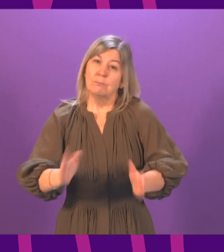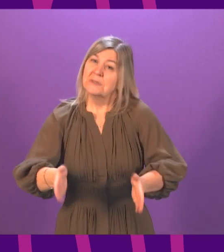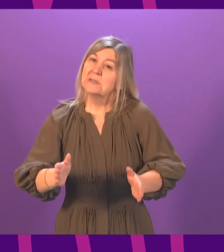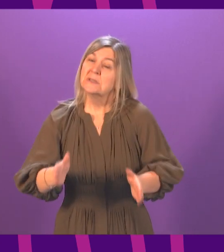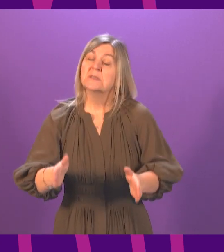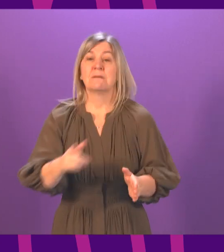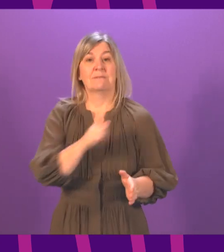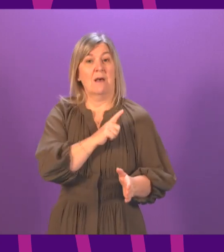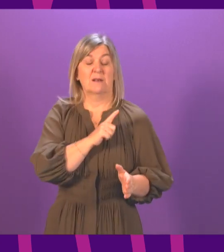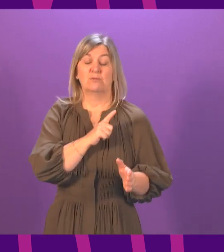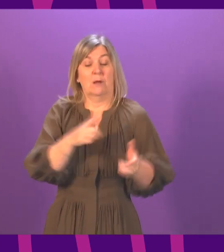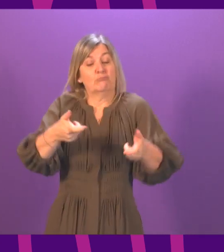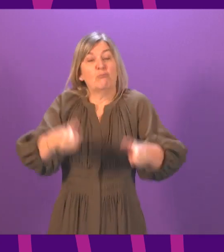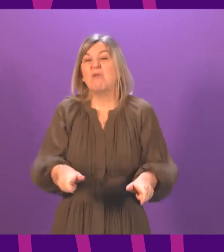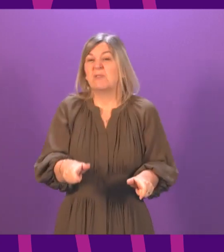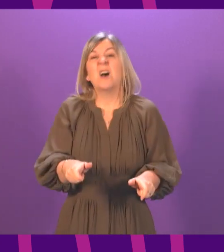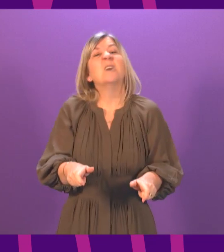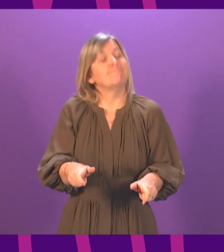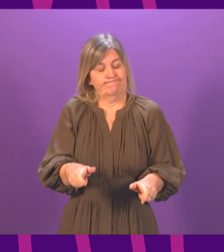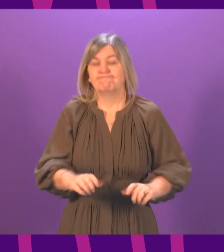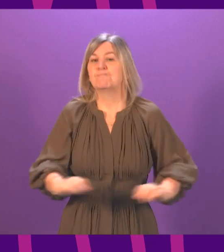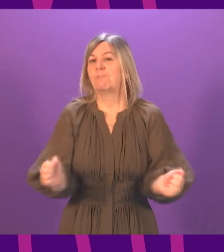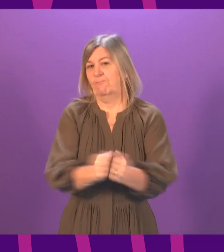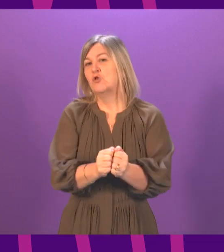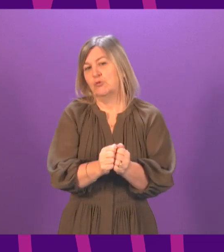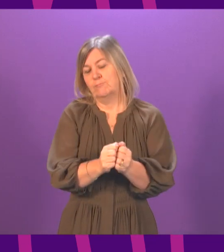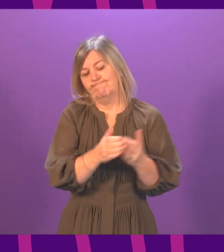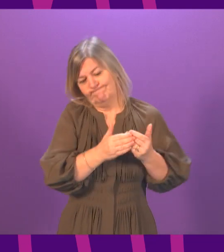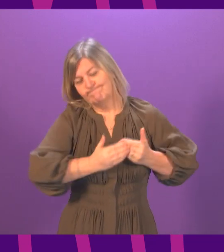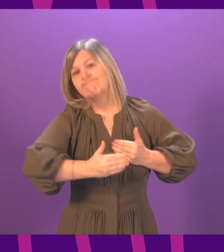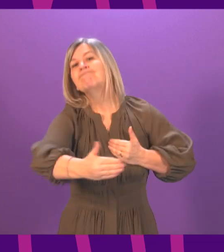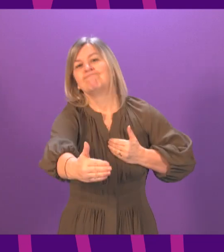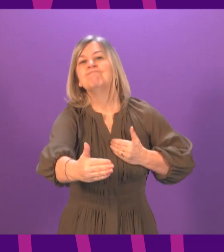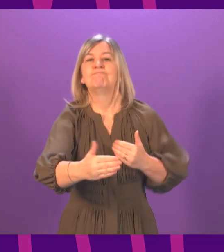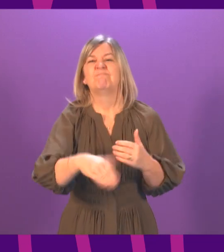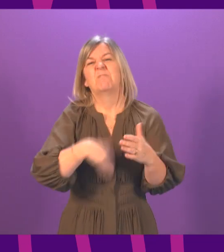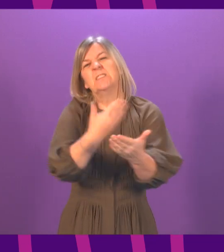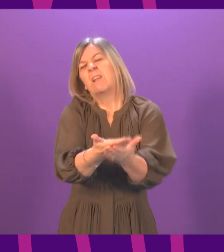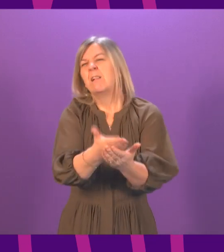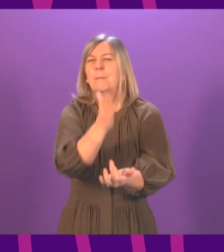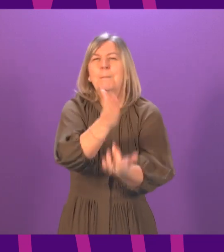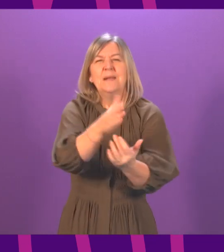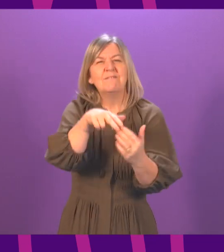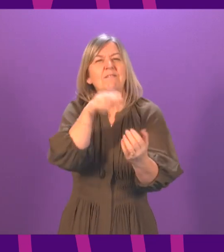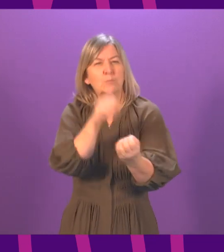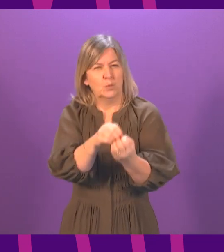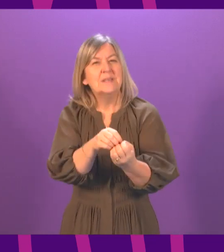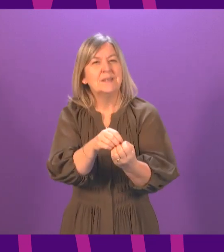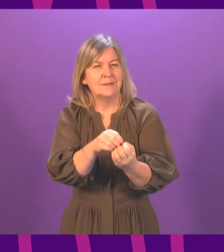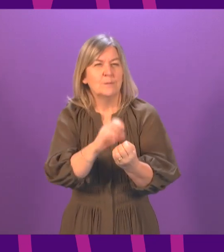that lockdown restrictions will continue until at least the middle of February. As everyone is aware, we are also considering and